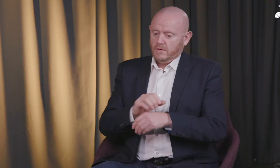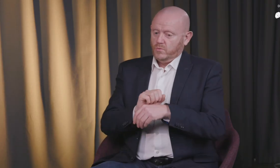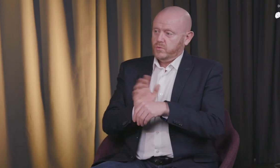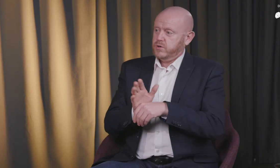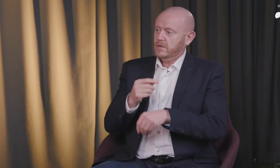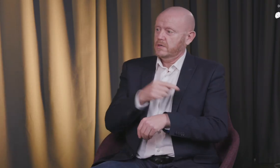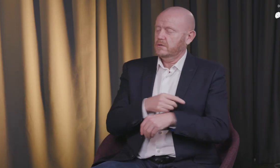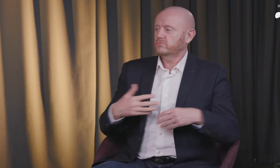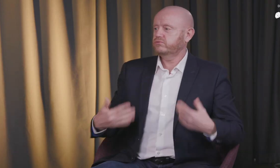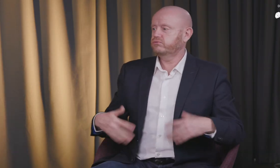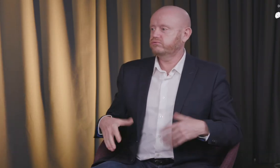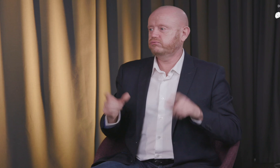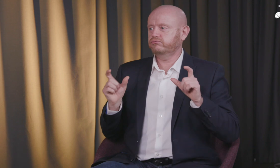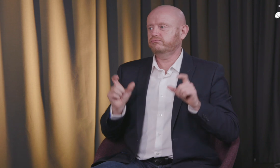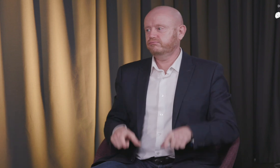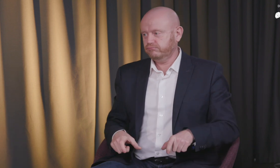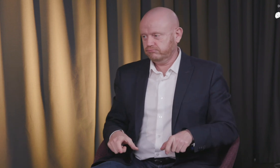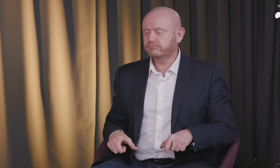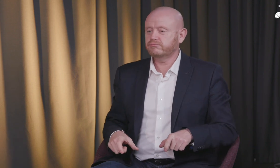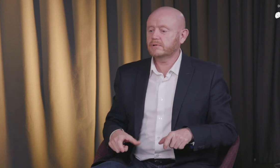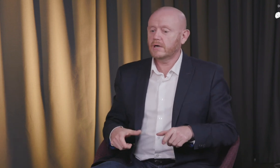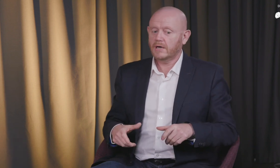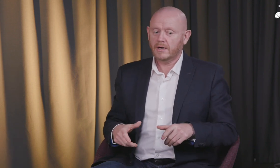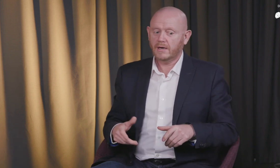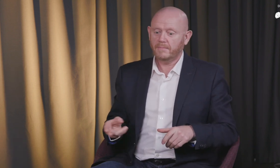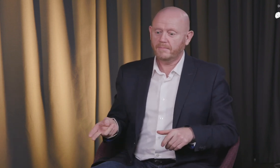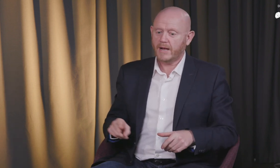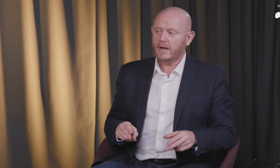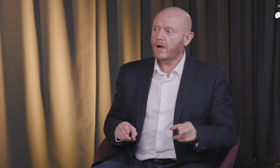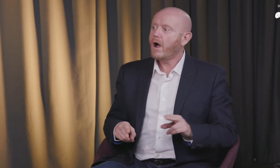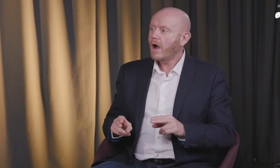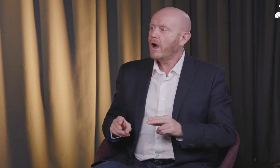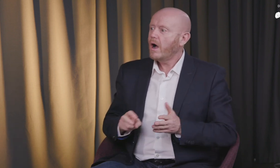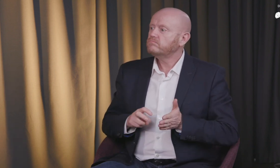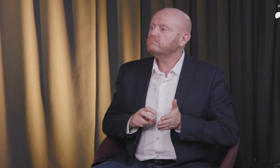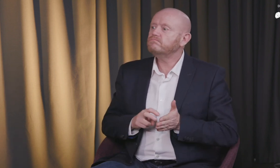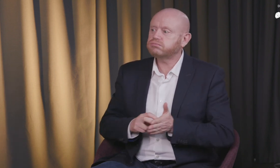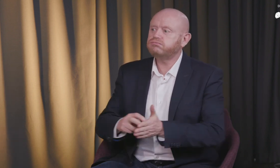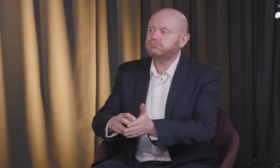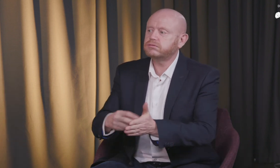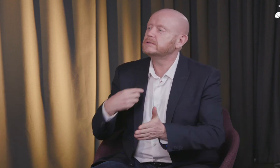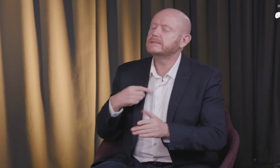With all of the lockdowns linked to COVID, and with things coming back to normal, I’ve received a lot of bookings.